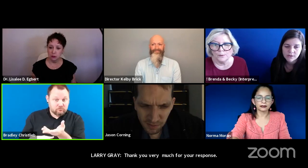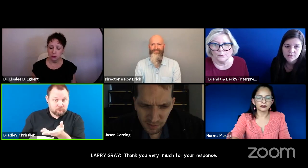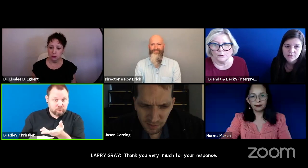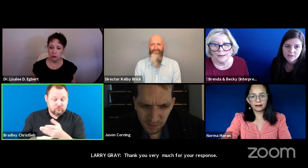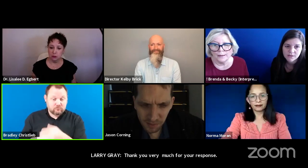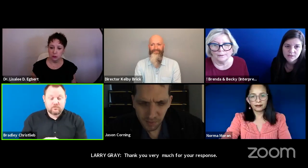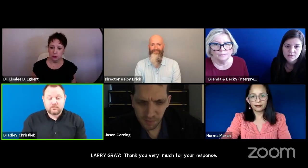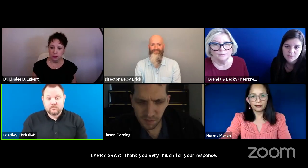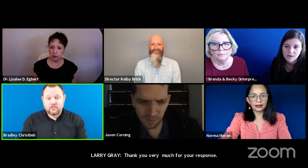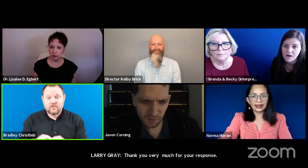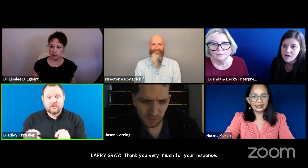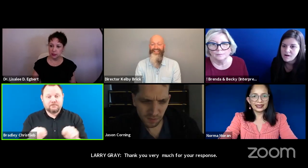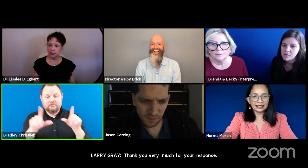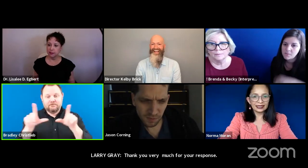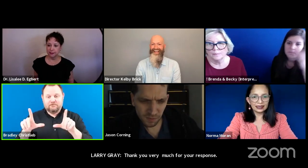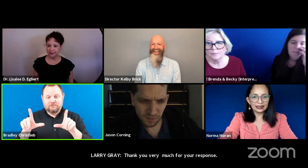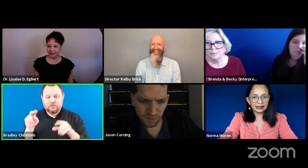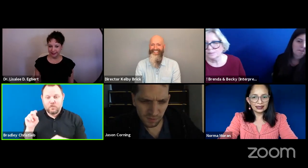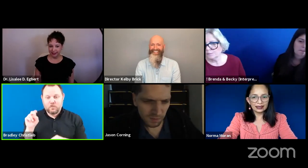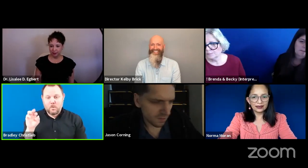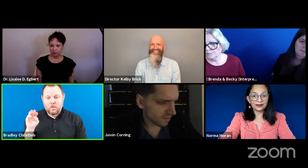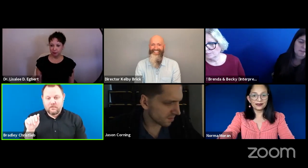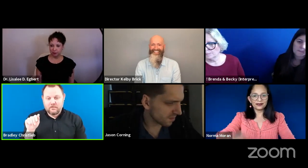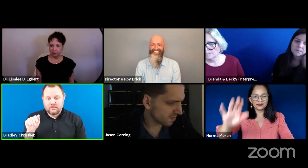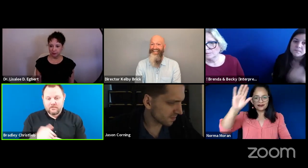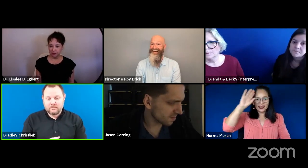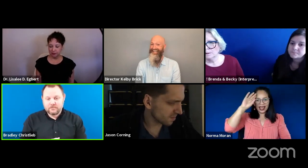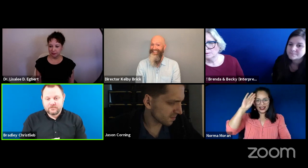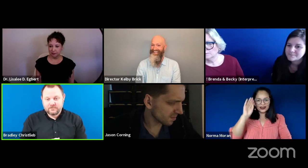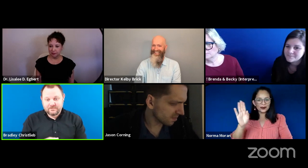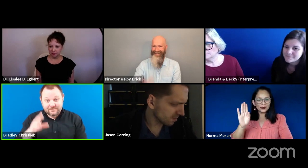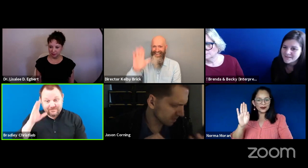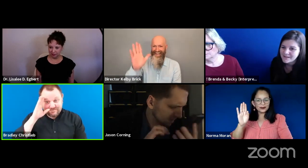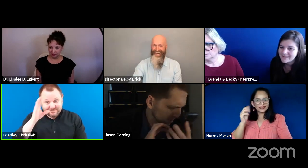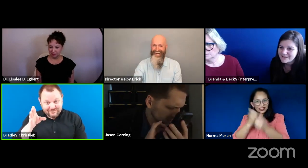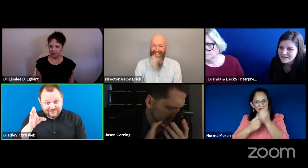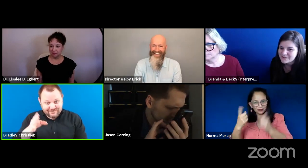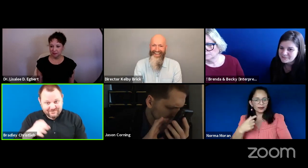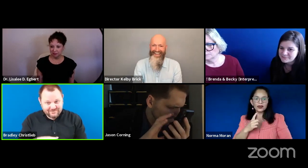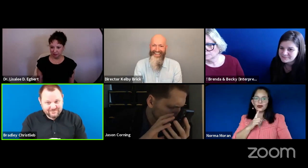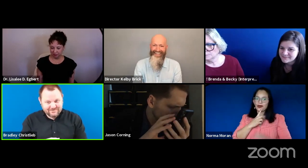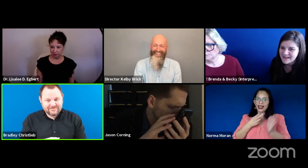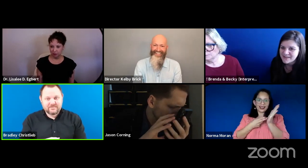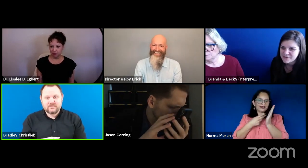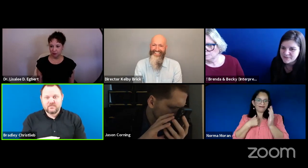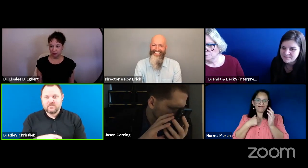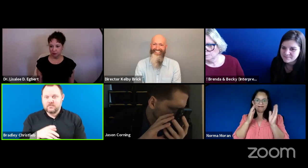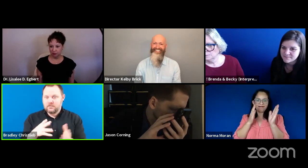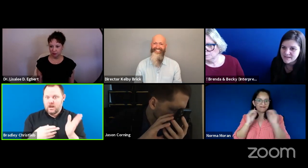Hello. Hi, everyone.